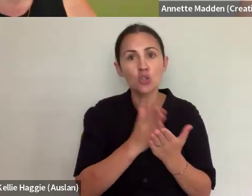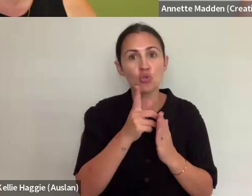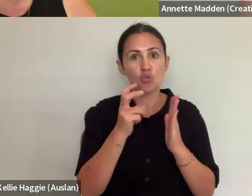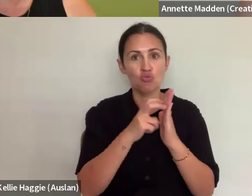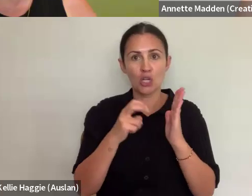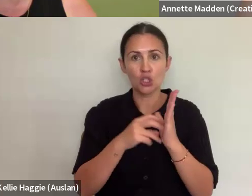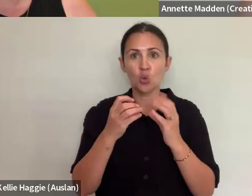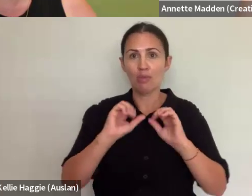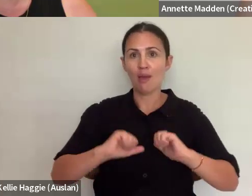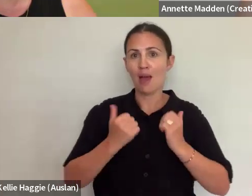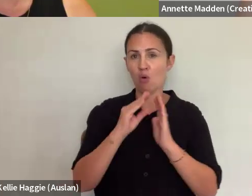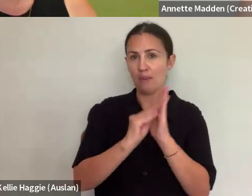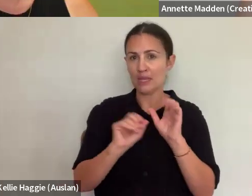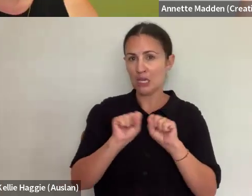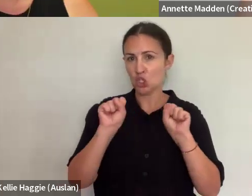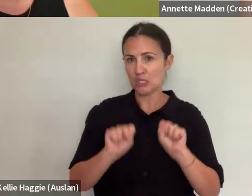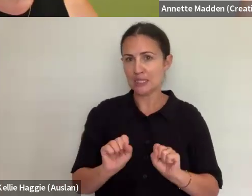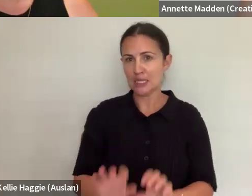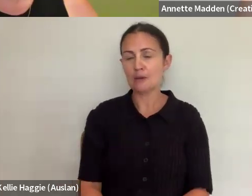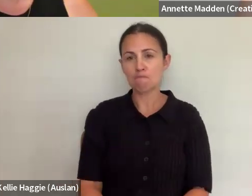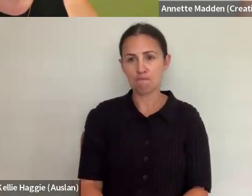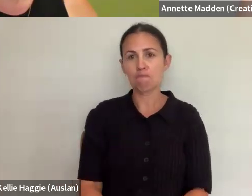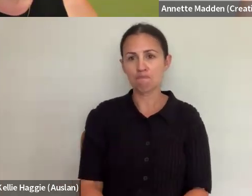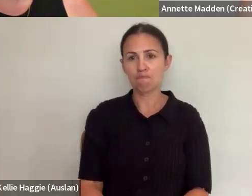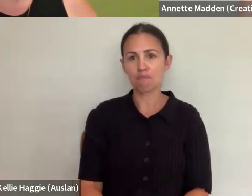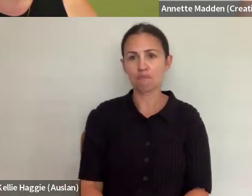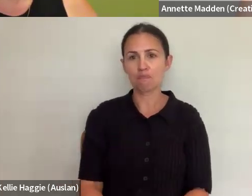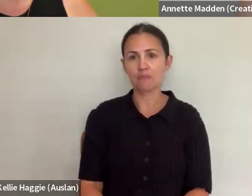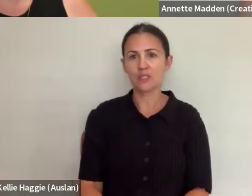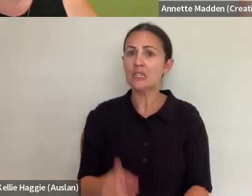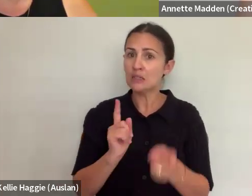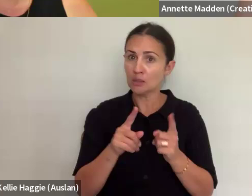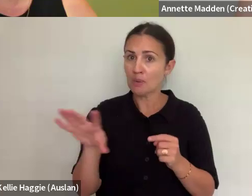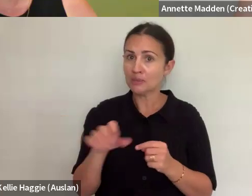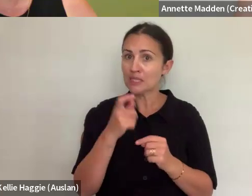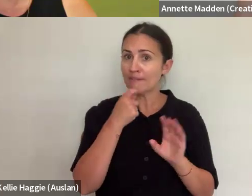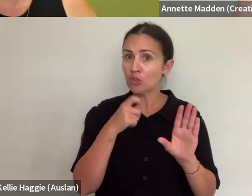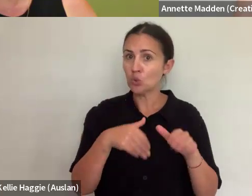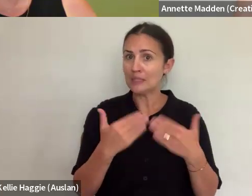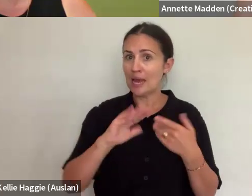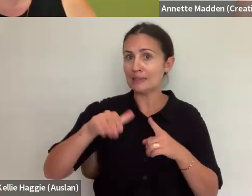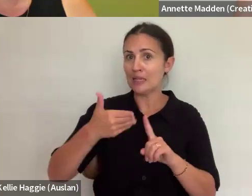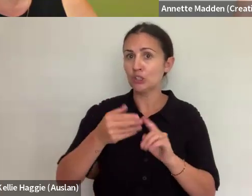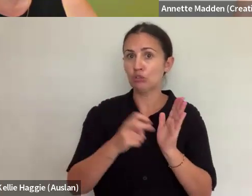ahead of the closing date if you intend to apply. >> If you are not registered in the application ... Please